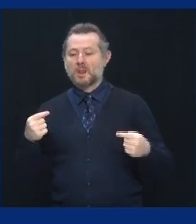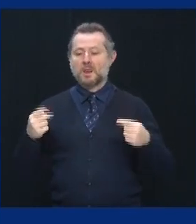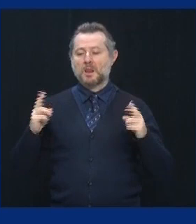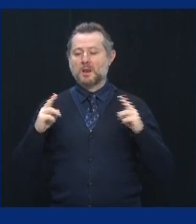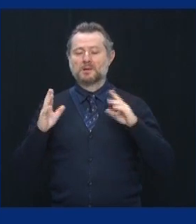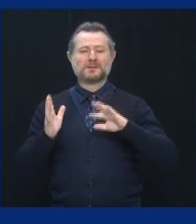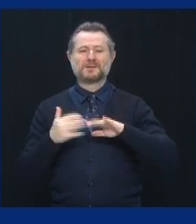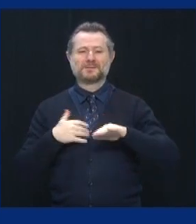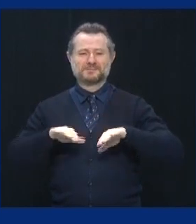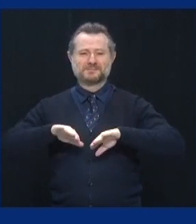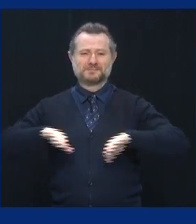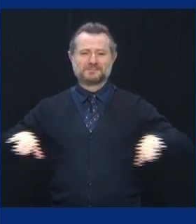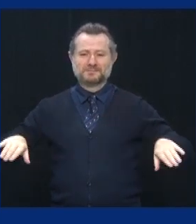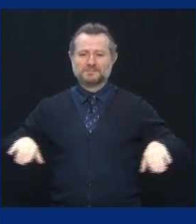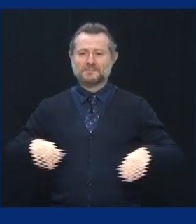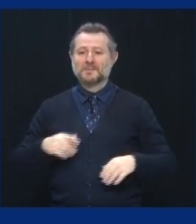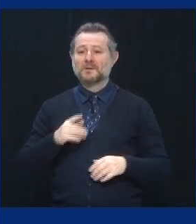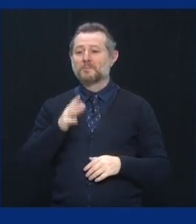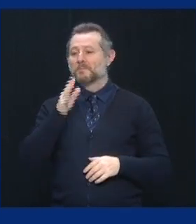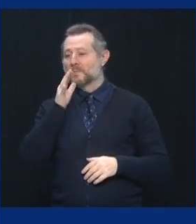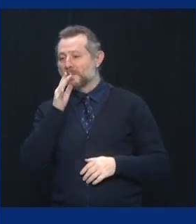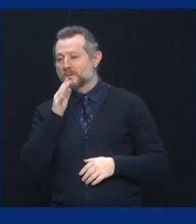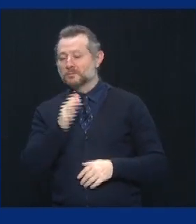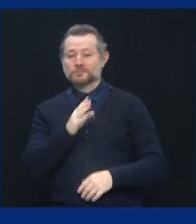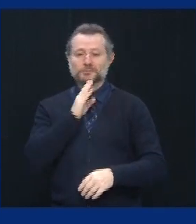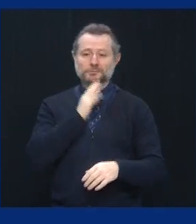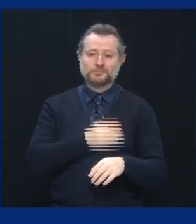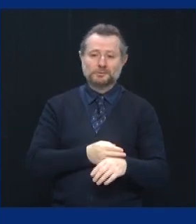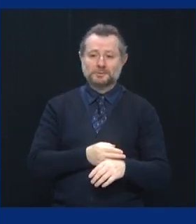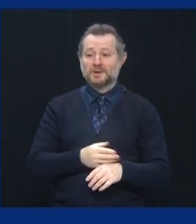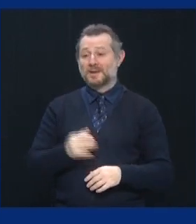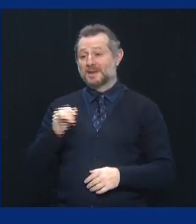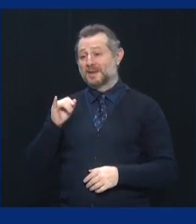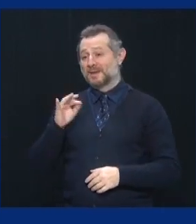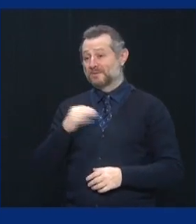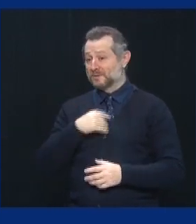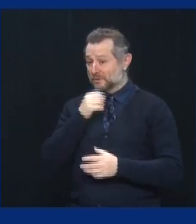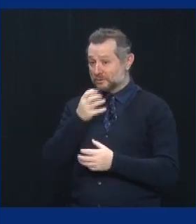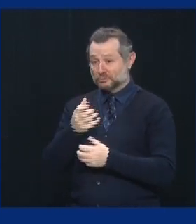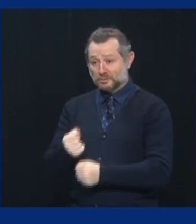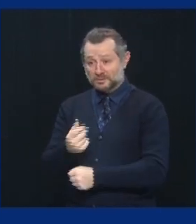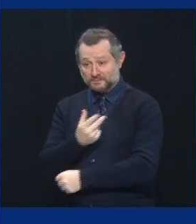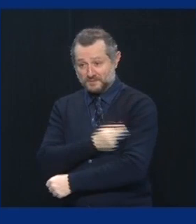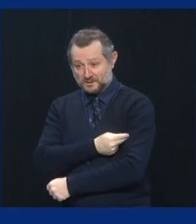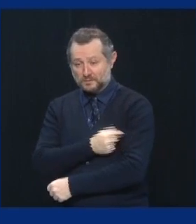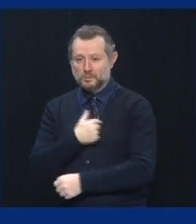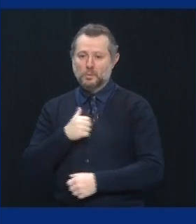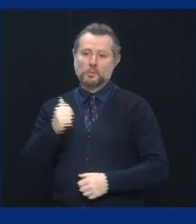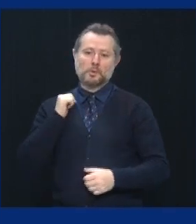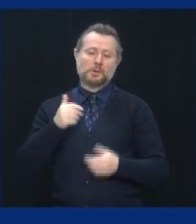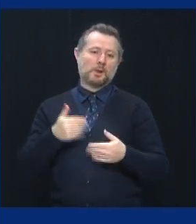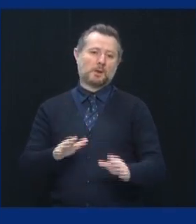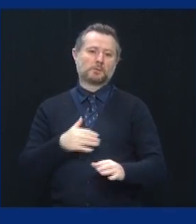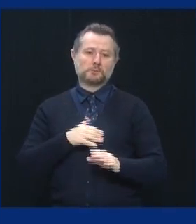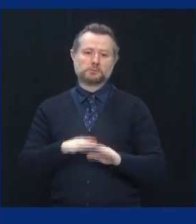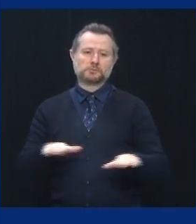I'M GOING TO TAKE THE VACCINE. THERE'S NO POLITICS HERE. MY MOTHER AND MY DAUGHTERS, I